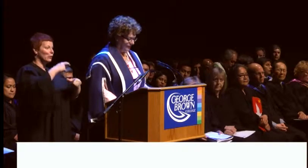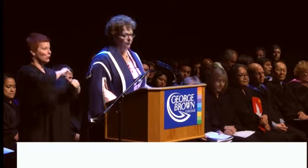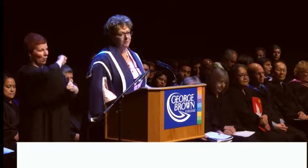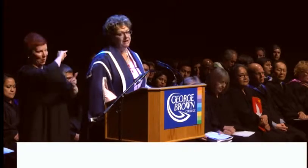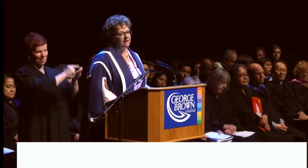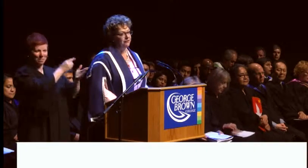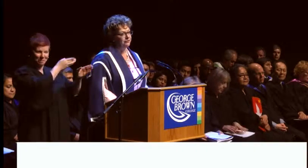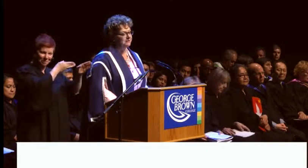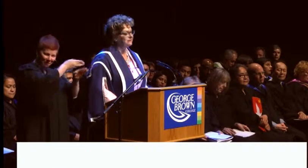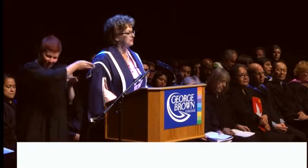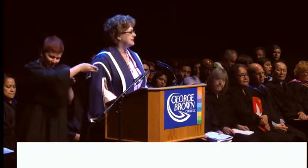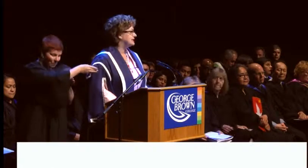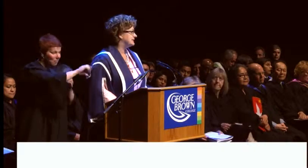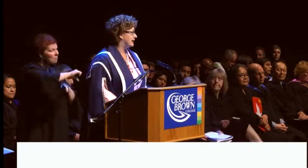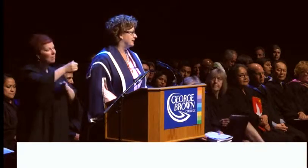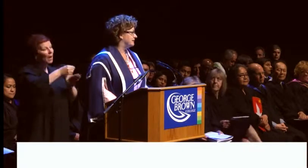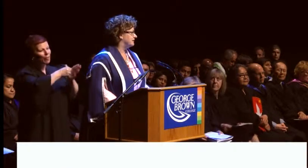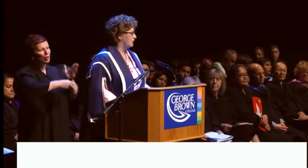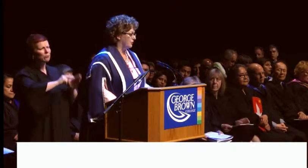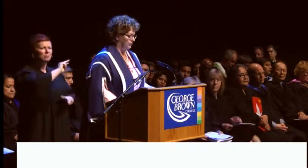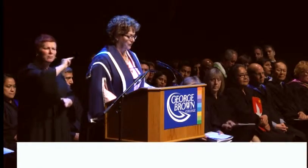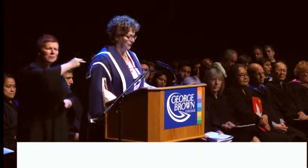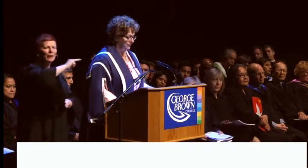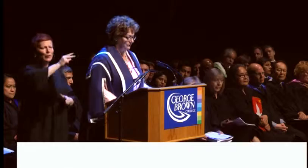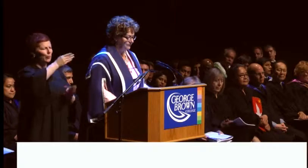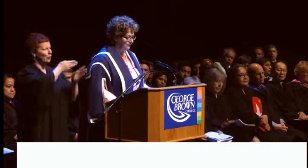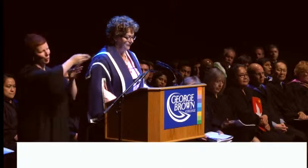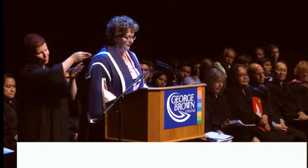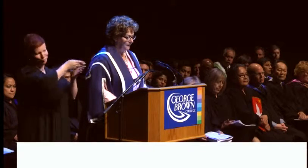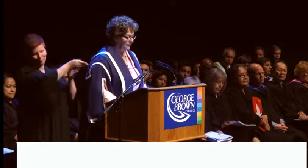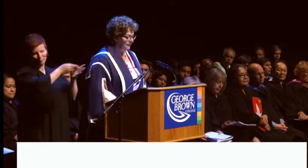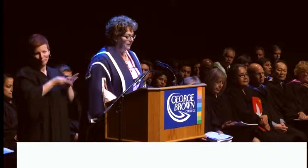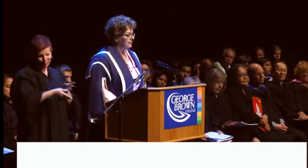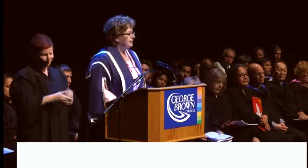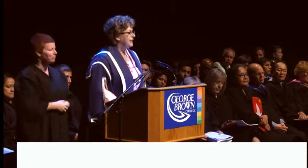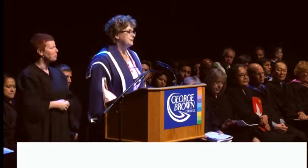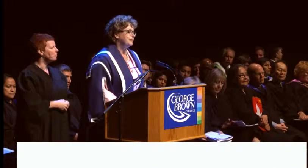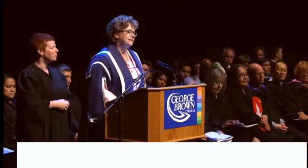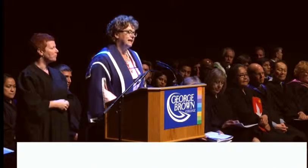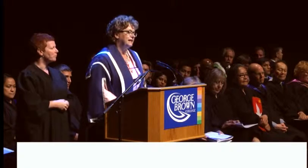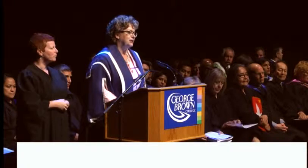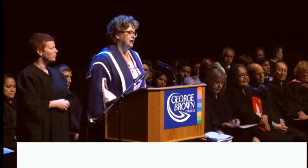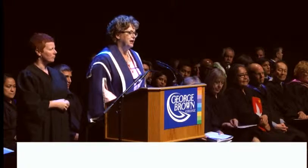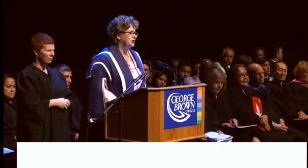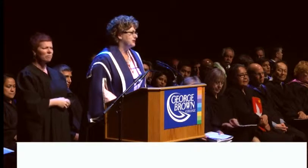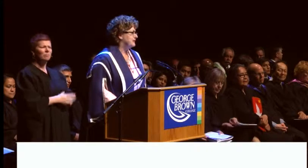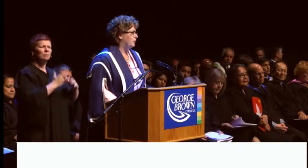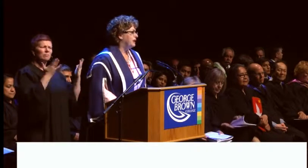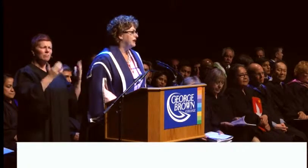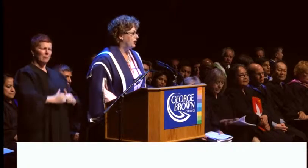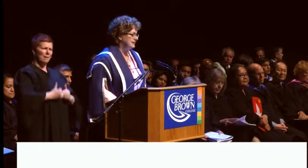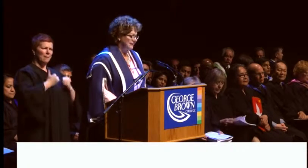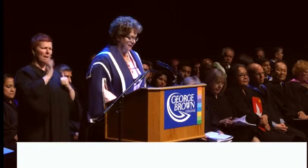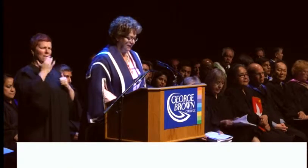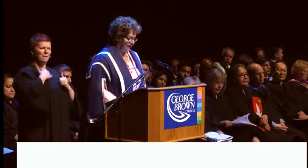FOR MANY OTHERS, IT'S A SECOND OR A THIRD. IT'S BEEN SAID THAT CHANGE IS THE ONLY CONSTANT IN LIFE,